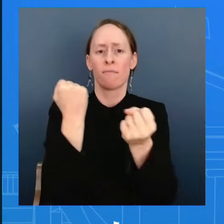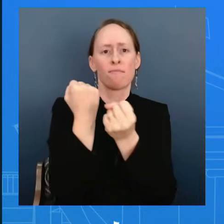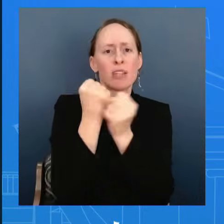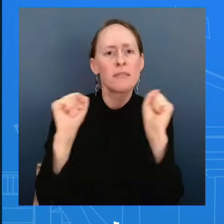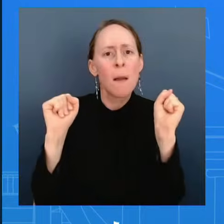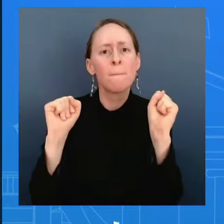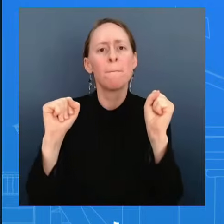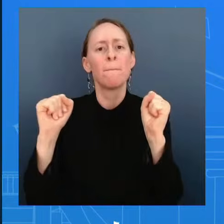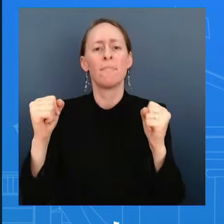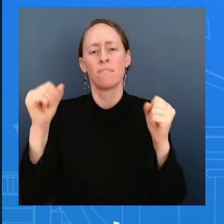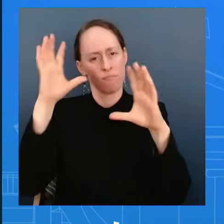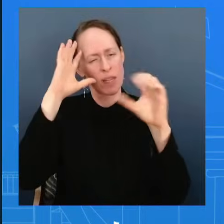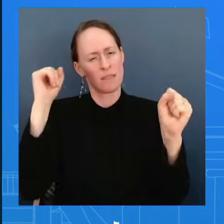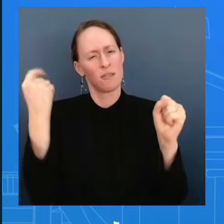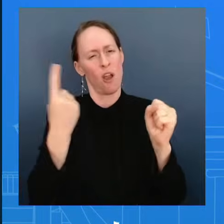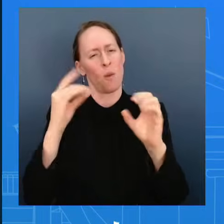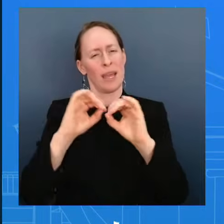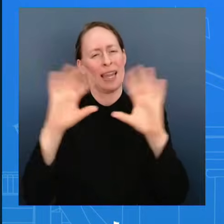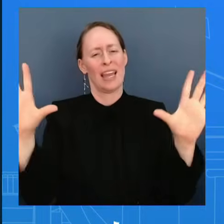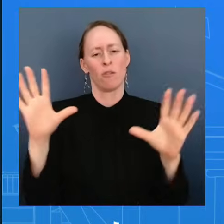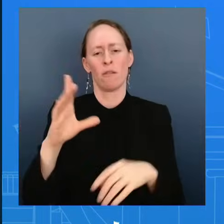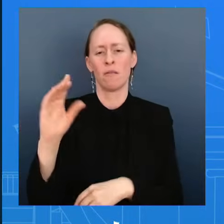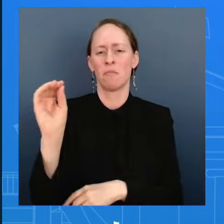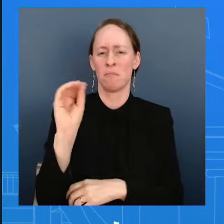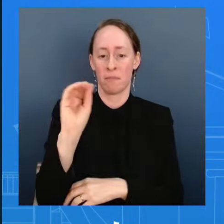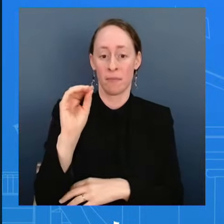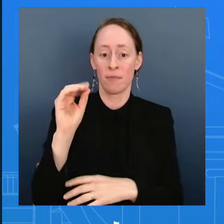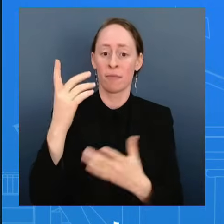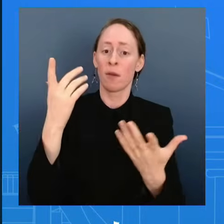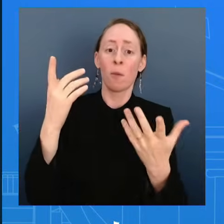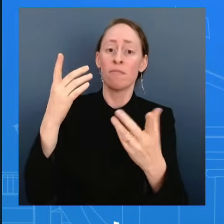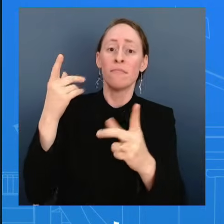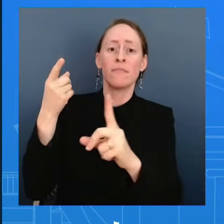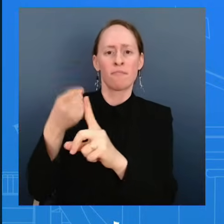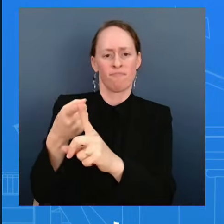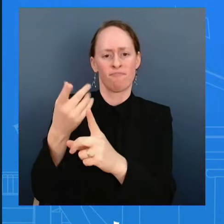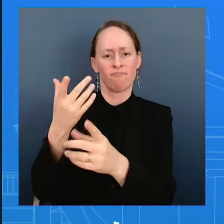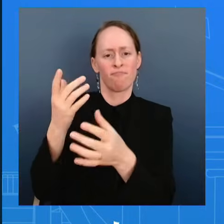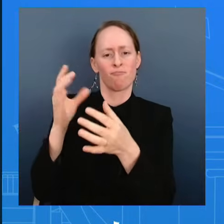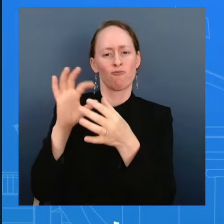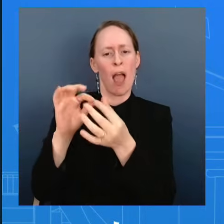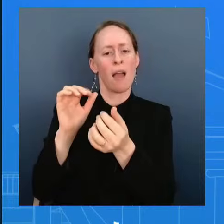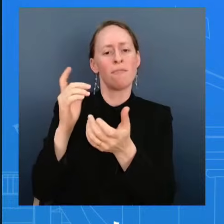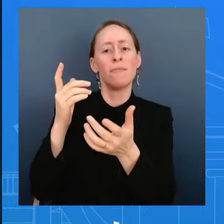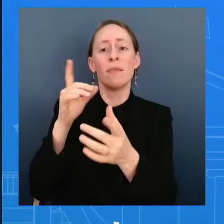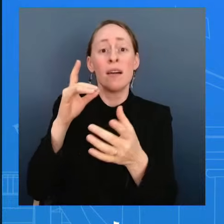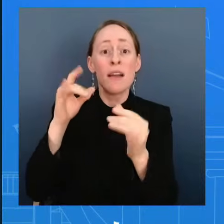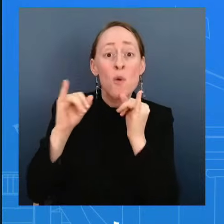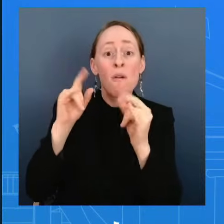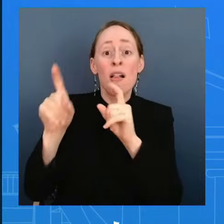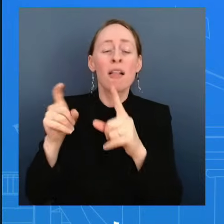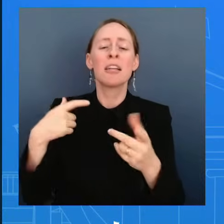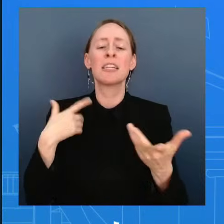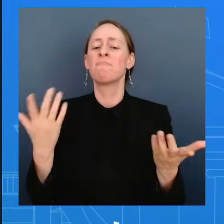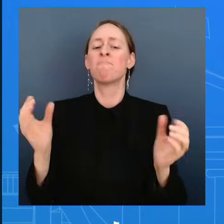He talked about passing the ba- -- the baton. He talked about unifying the party, and he believed the action that he took would unify the --